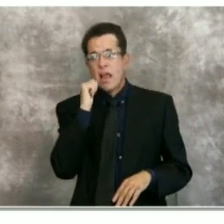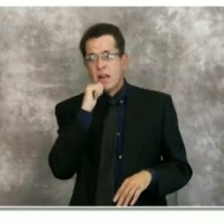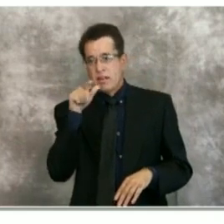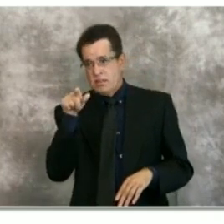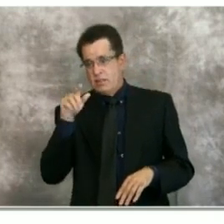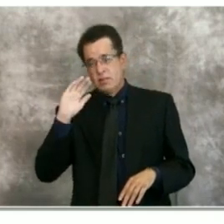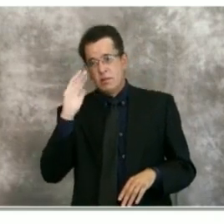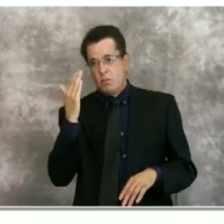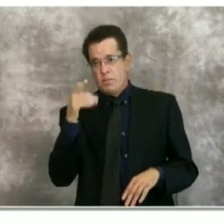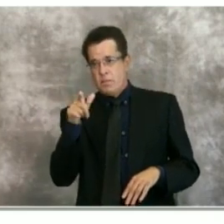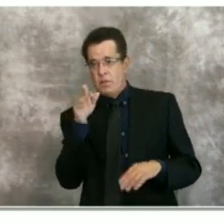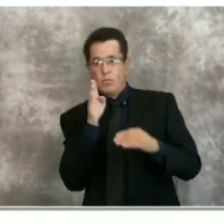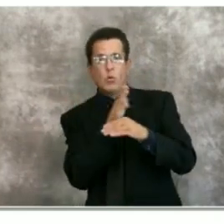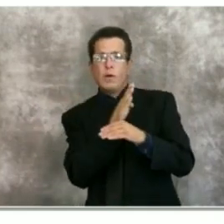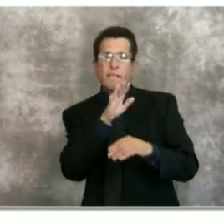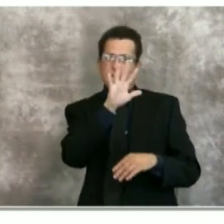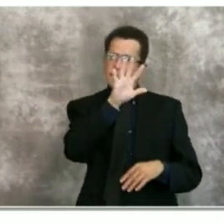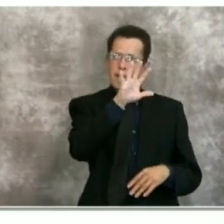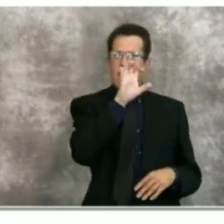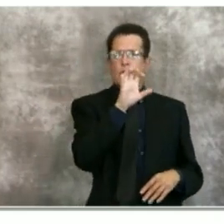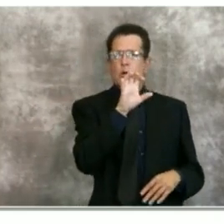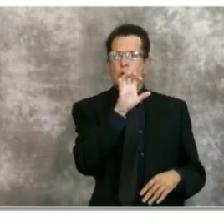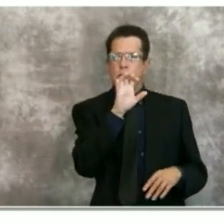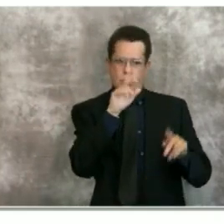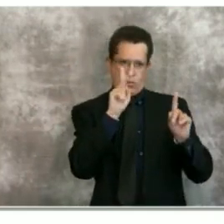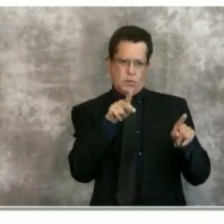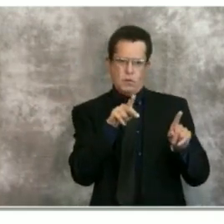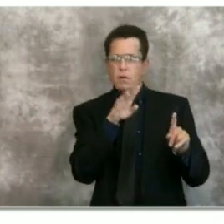BUT. IN THE 10 DAYS TO 2 WEEKS. WE HAVE BEEN CONSISTENTLY WITH THE